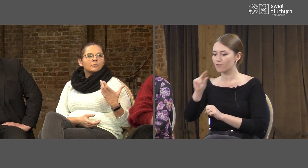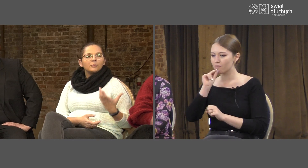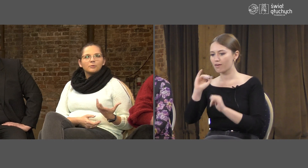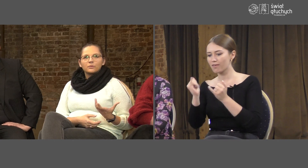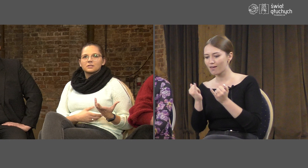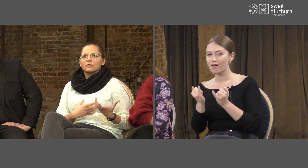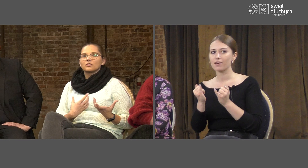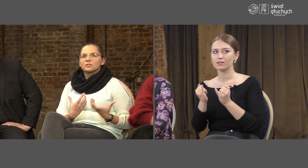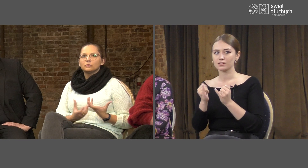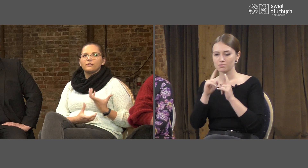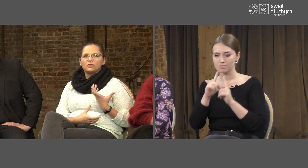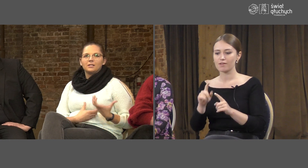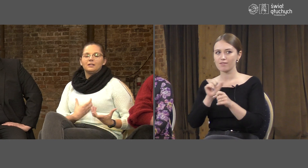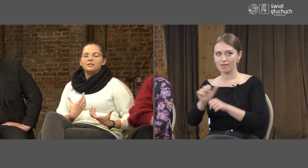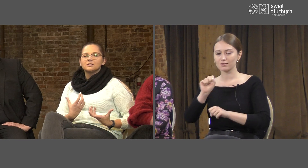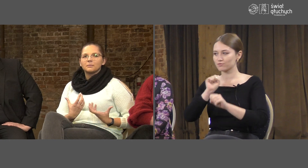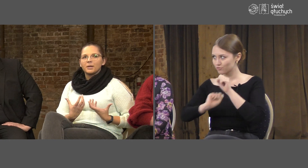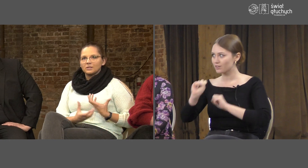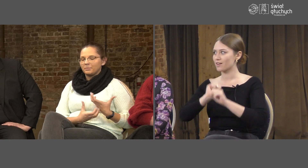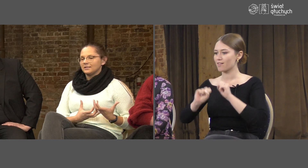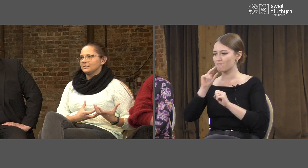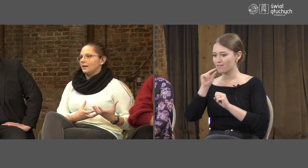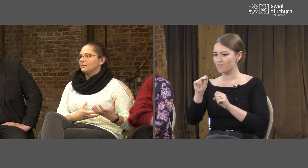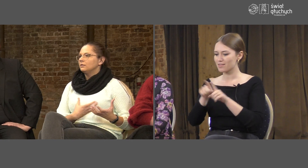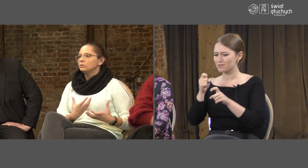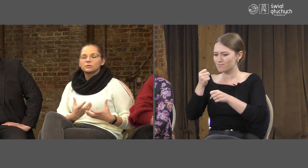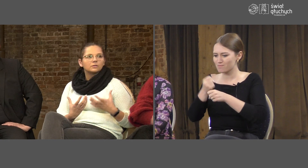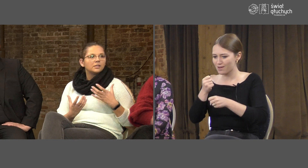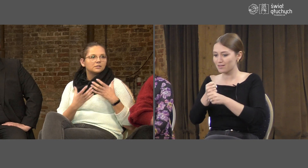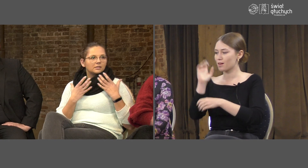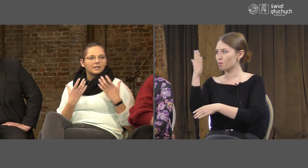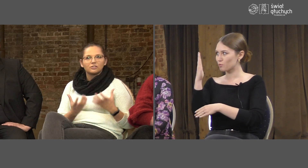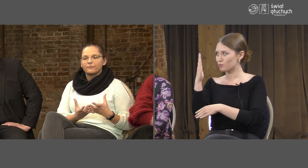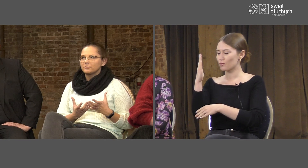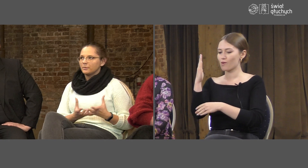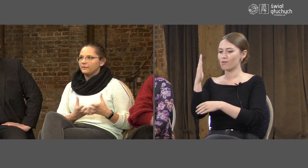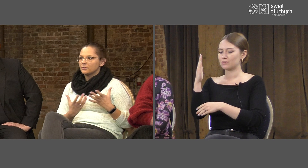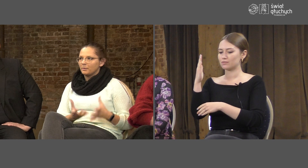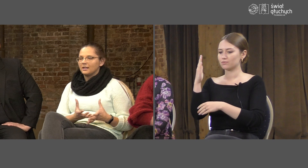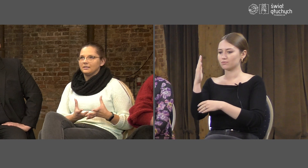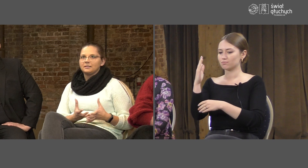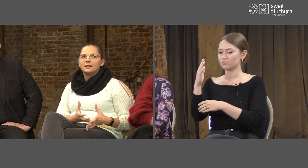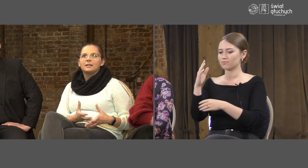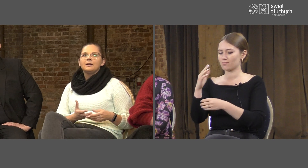even though there are exercises and there’s a lot of work, like using a mirror, it’s a form of support.